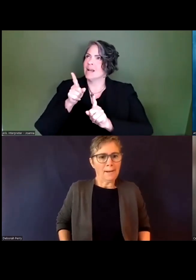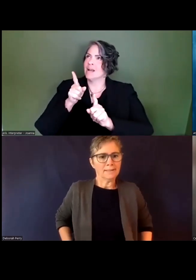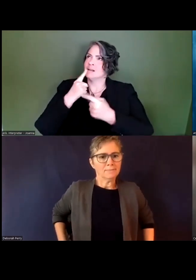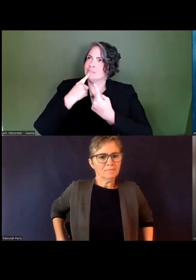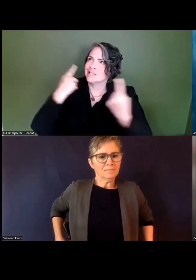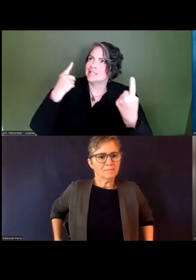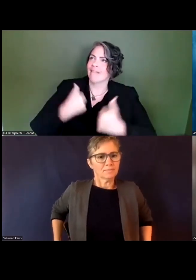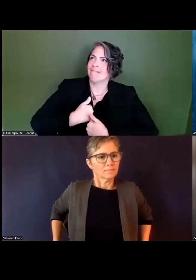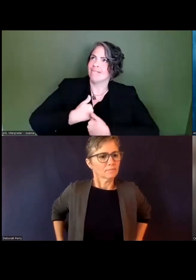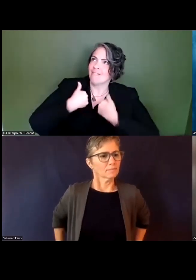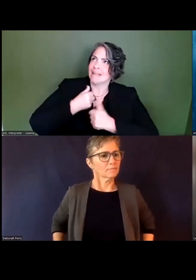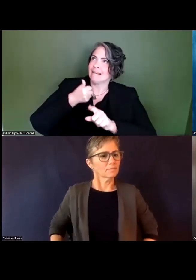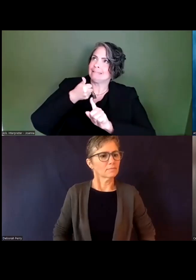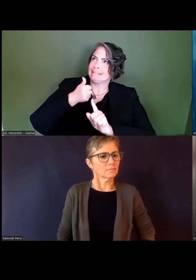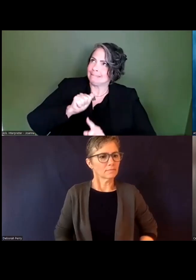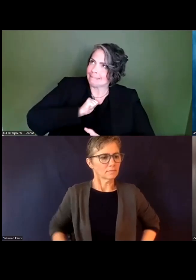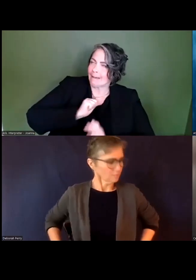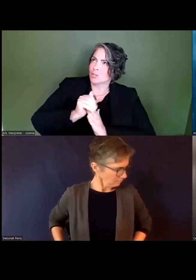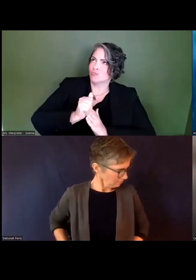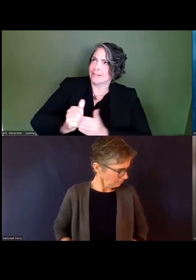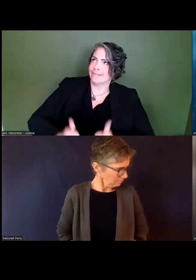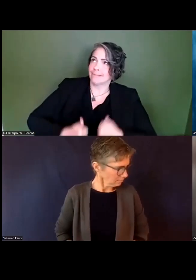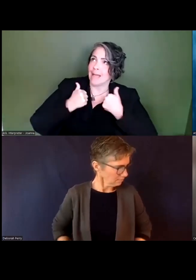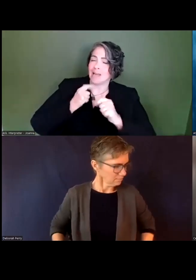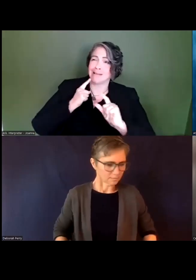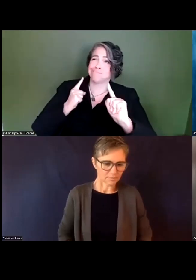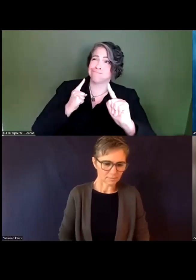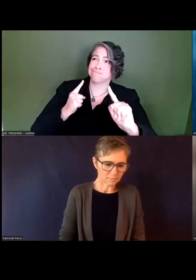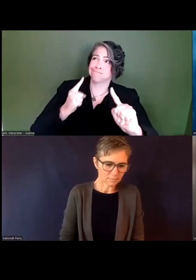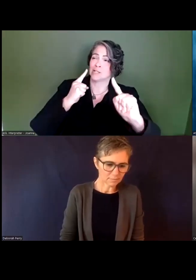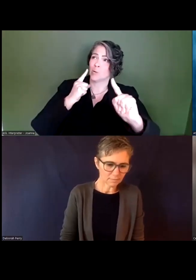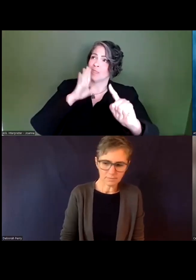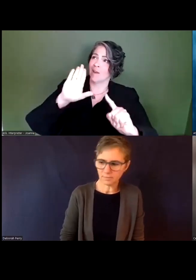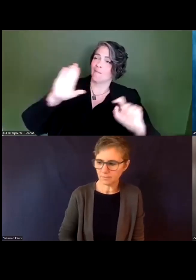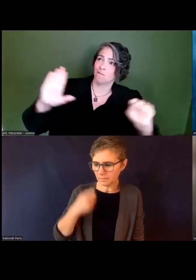and striving reach their full potential. Like by having that you know what I love